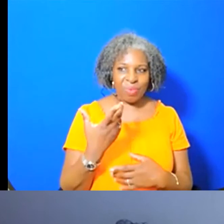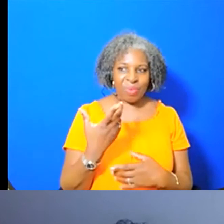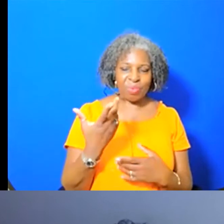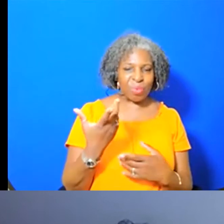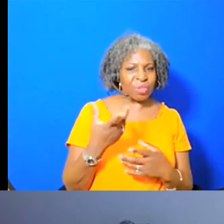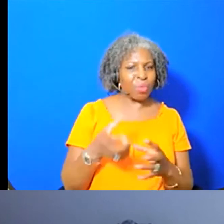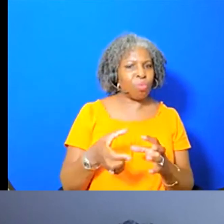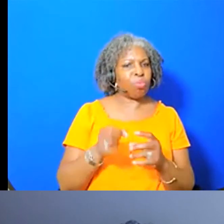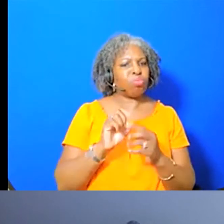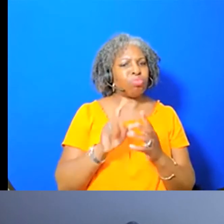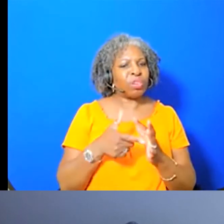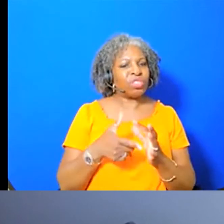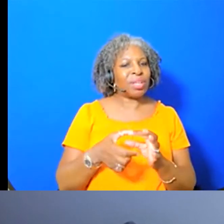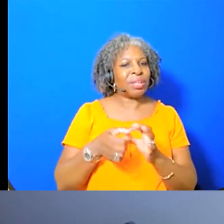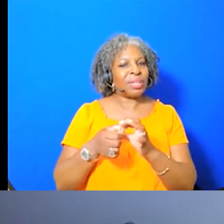San Francisco that was similar. And what we did is we